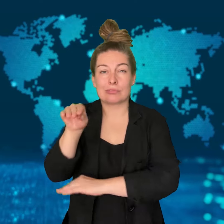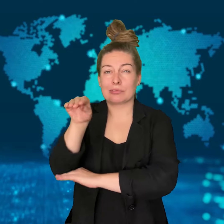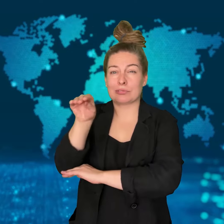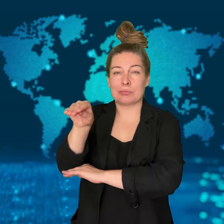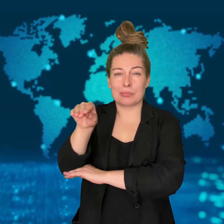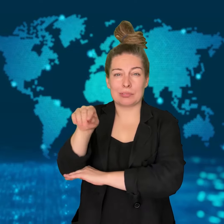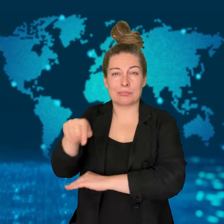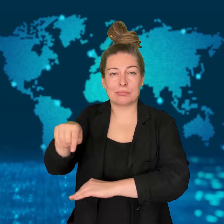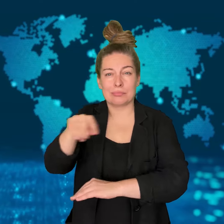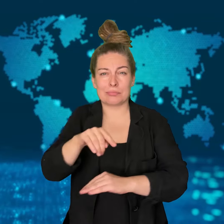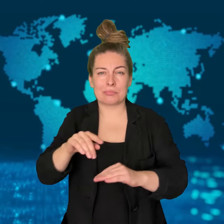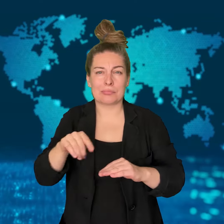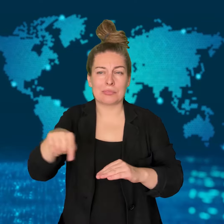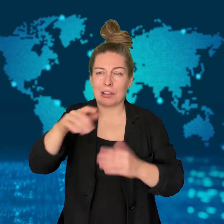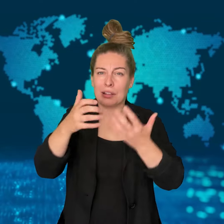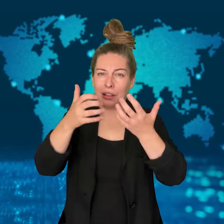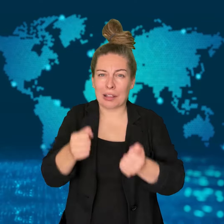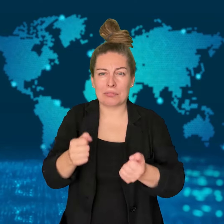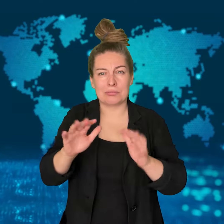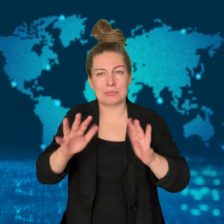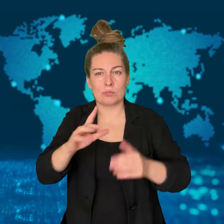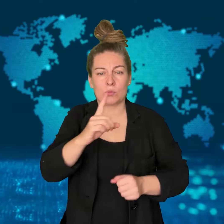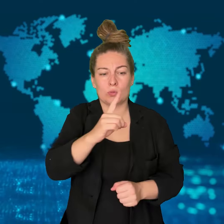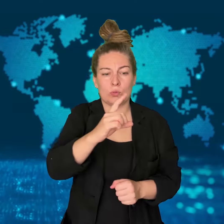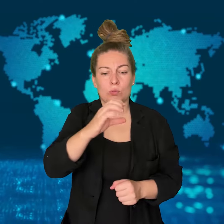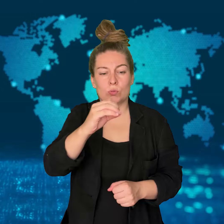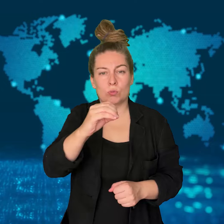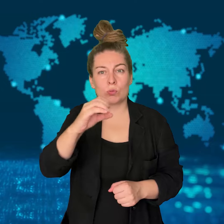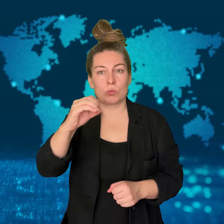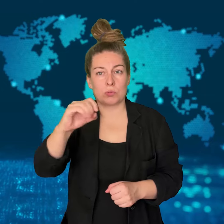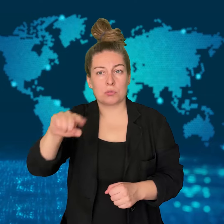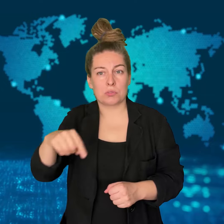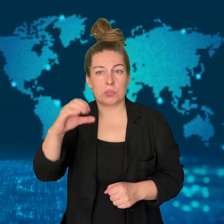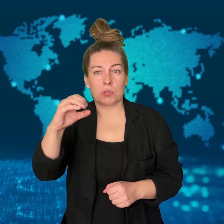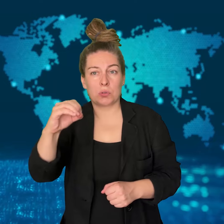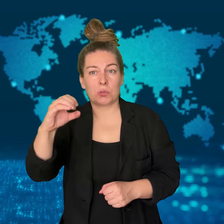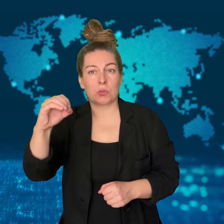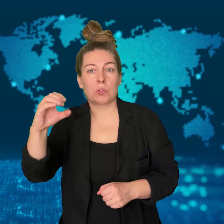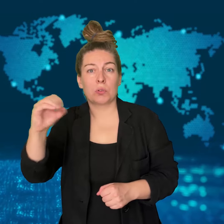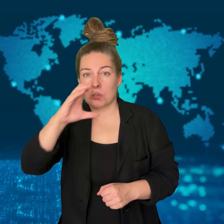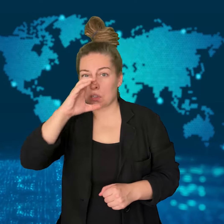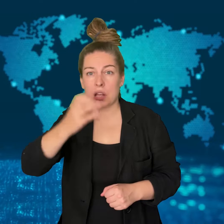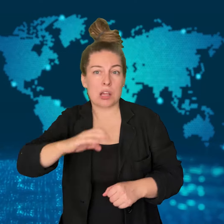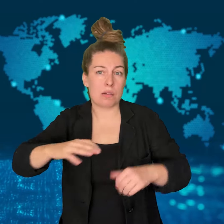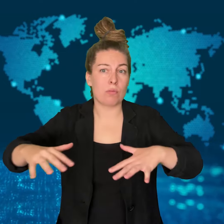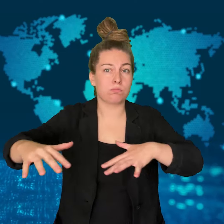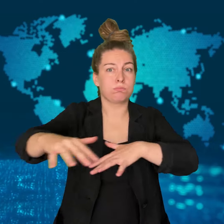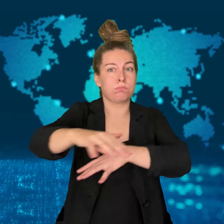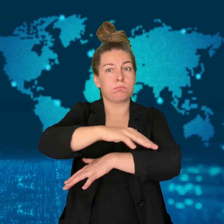which is the second-largest population in the world.